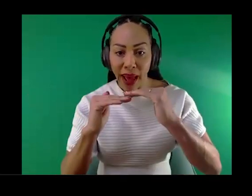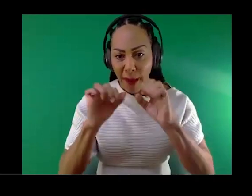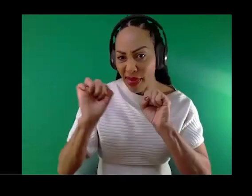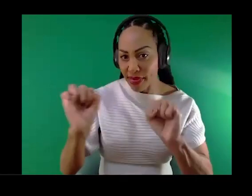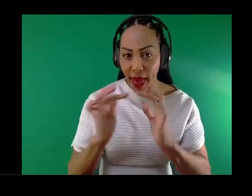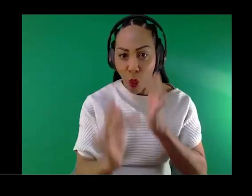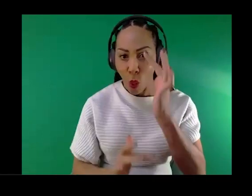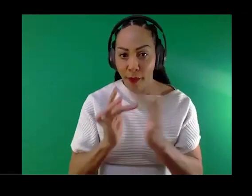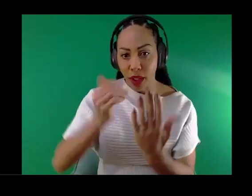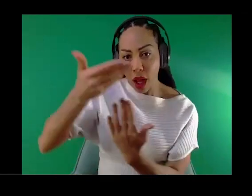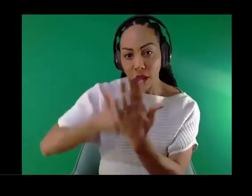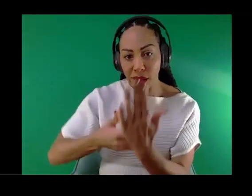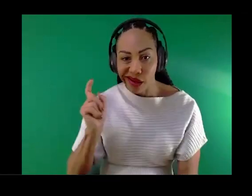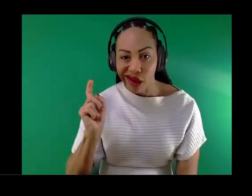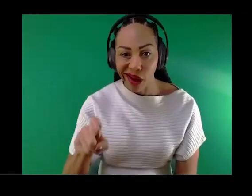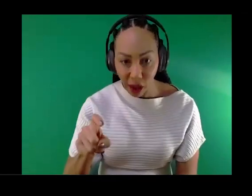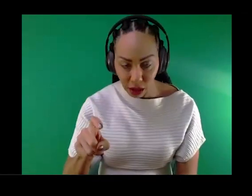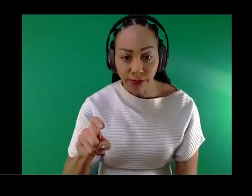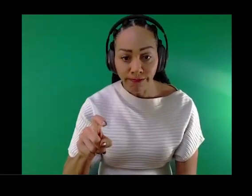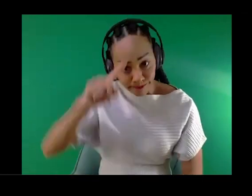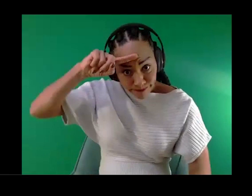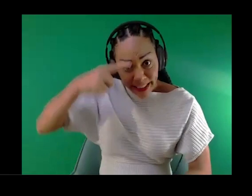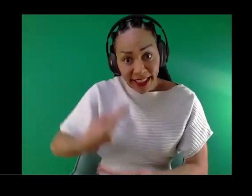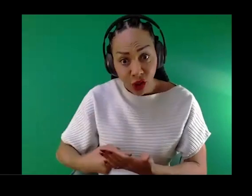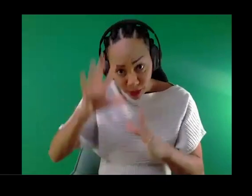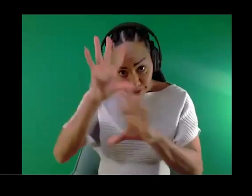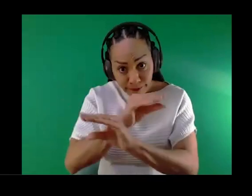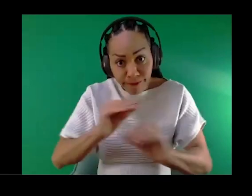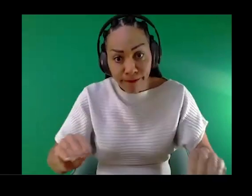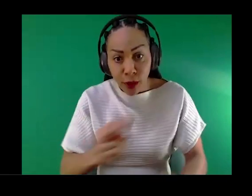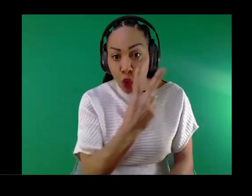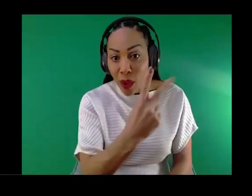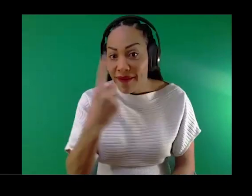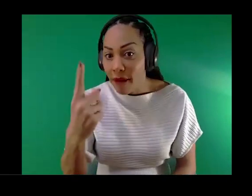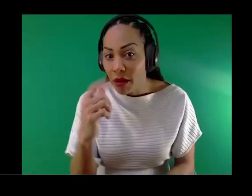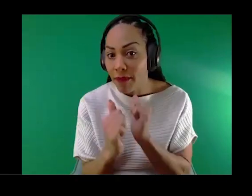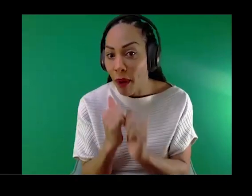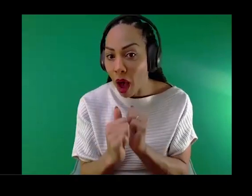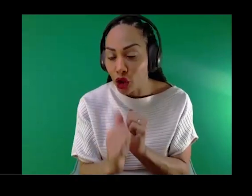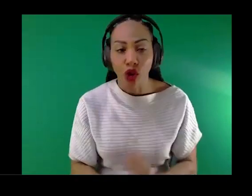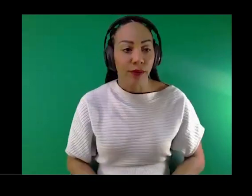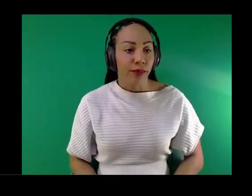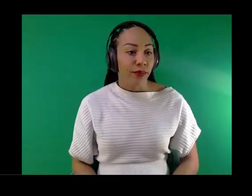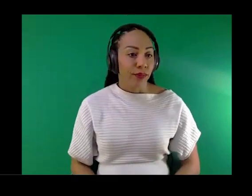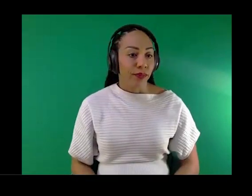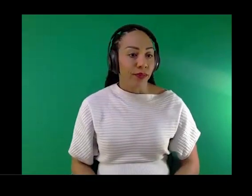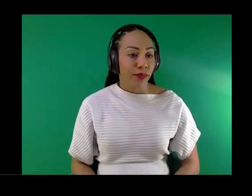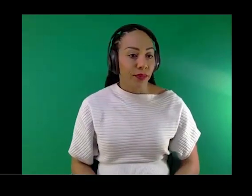then be announcing those decisions by the 21st of March the decisions will be announced by the 21st